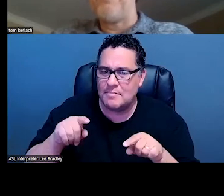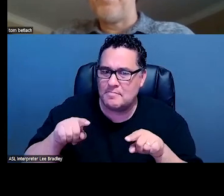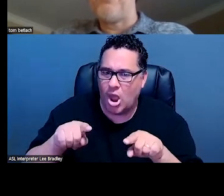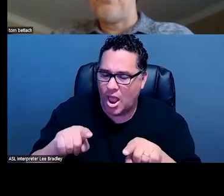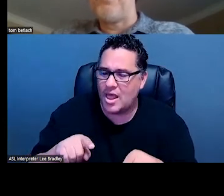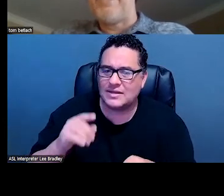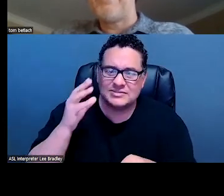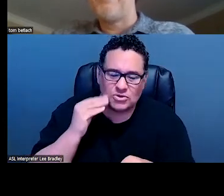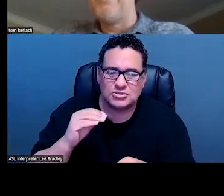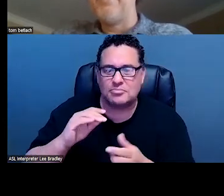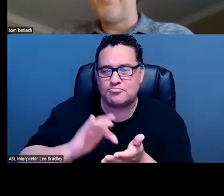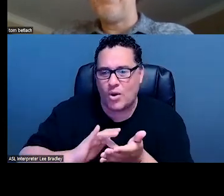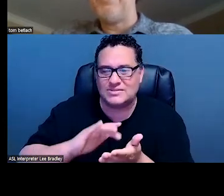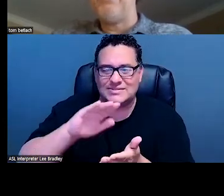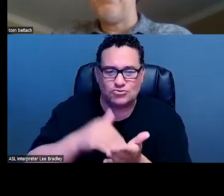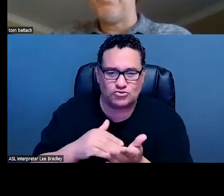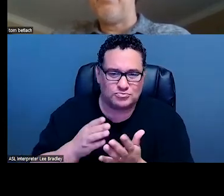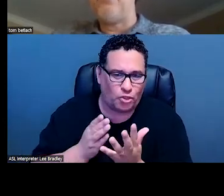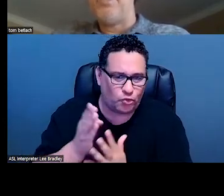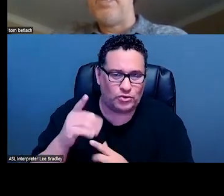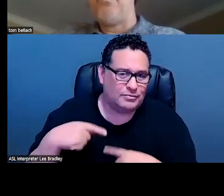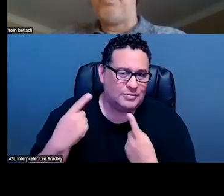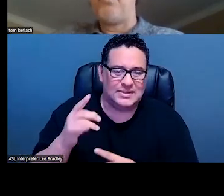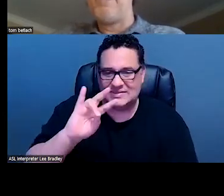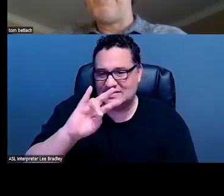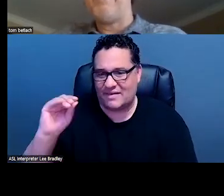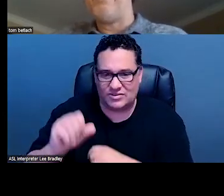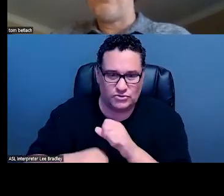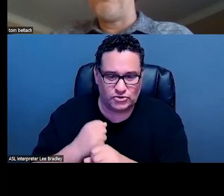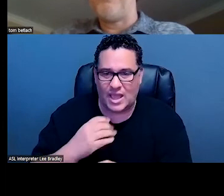BEEN THROUGH OVER THE LAST, 70 YEARS, AND, AND WHERE WE ARE HEADED IN TERMS OF THE